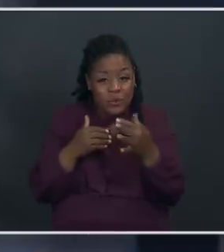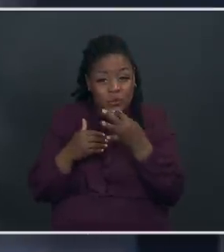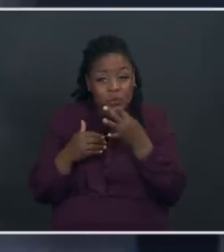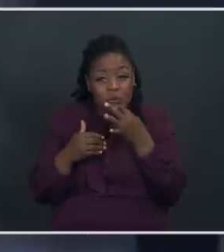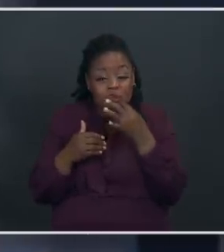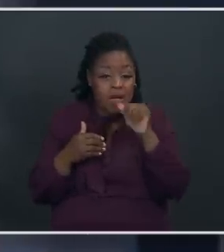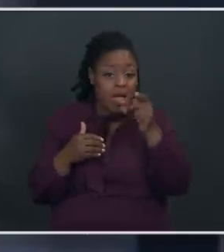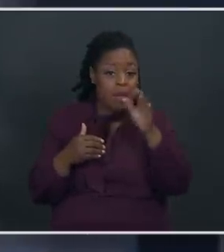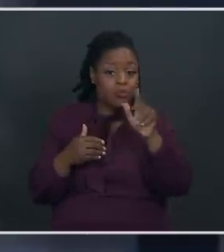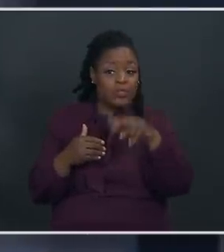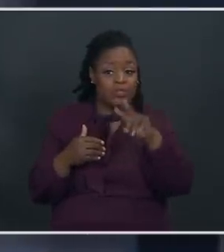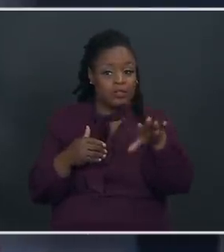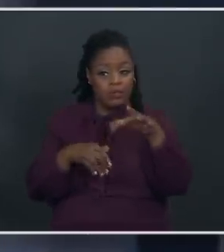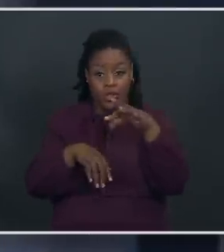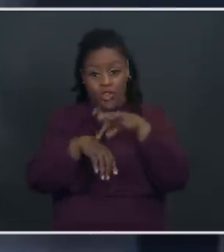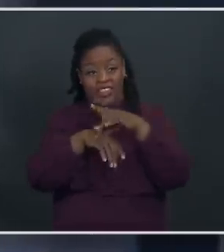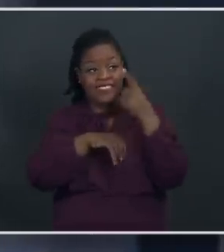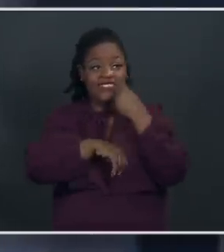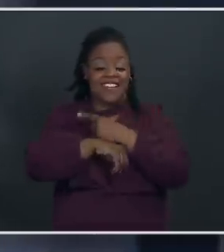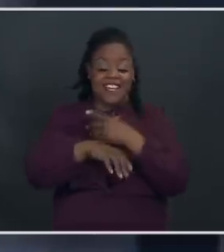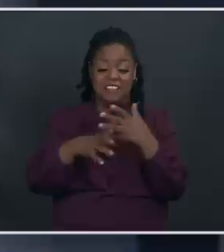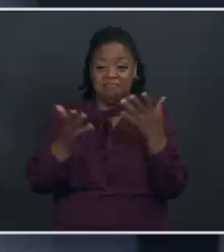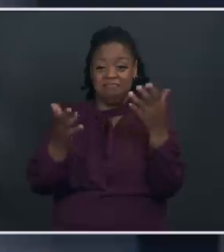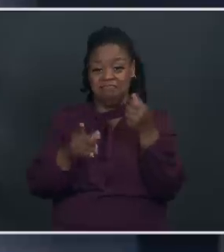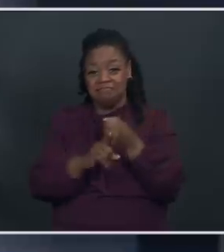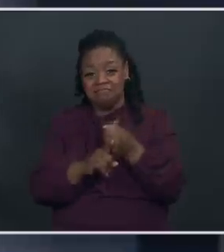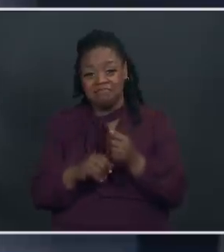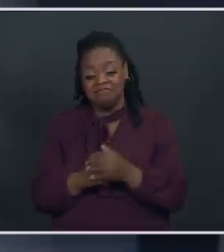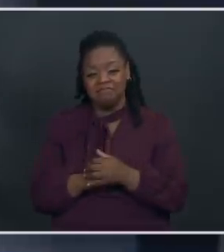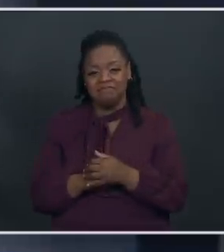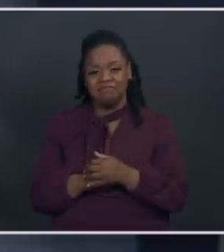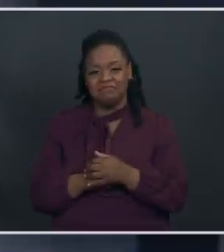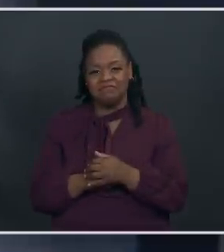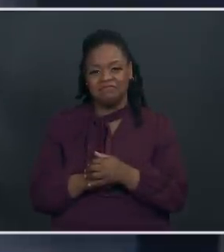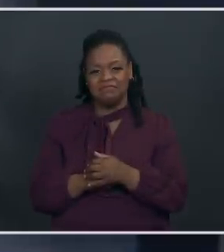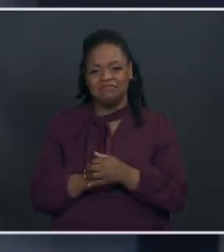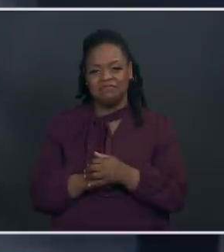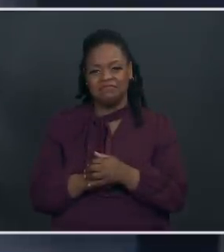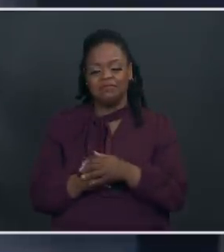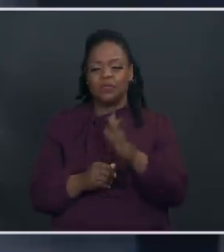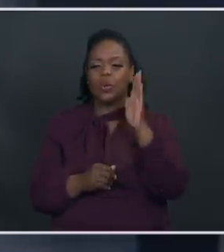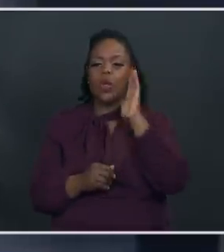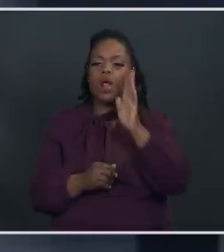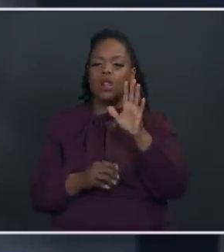Earth Day, which will include a leader-level reconvening of the Major Economies Forum.